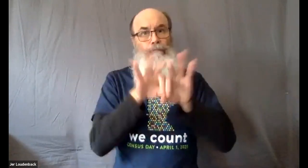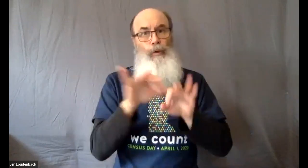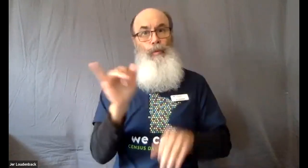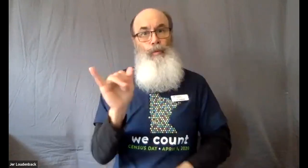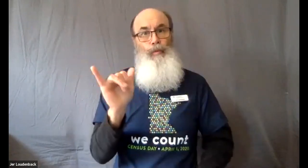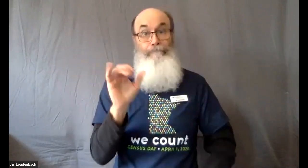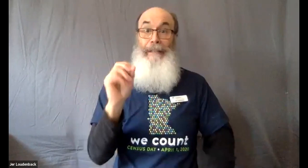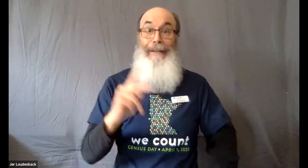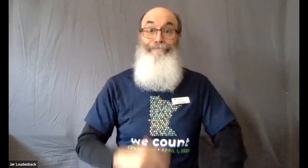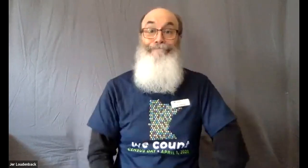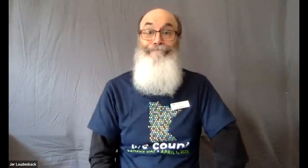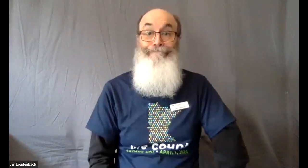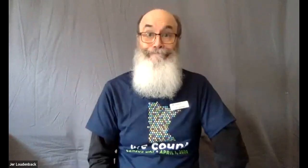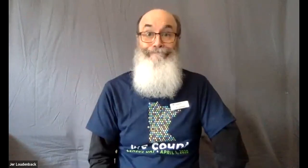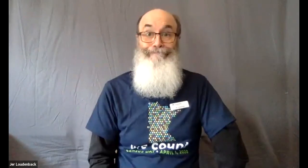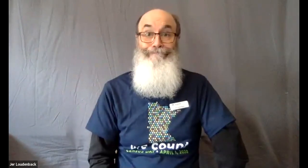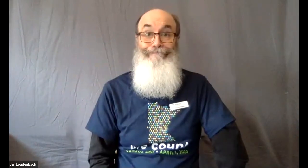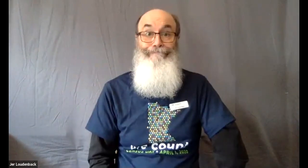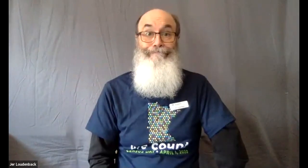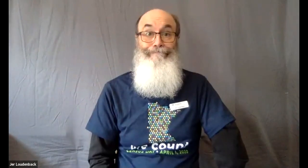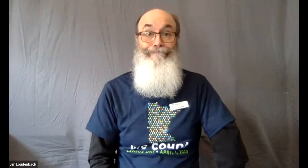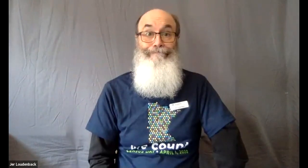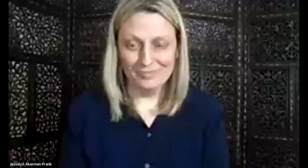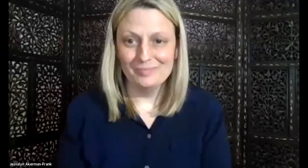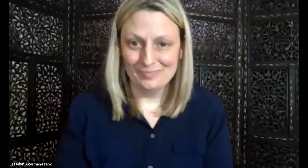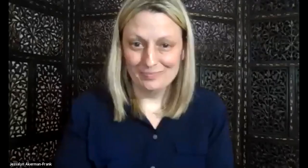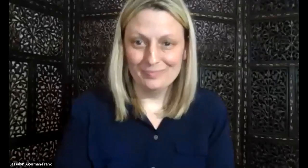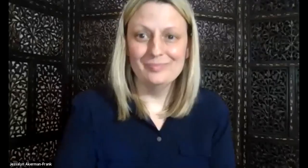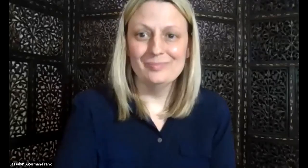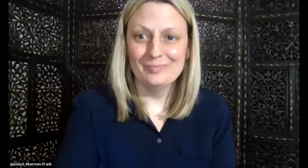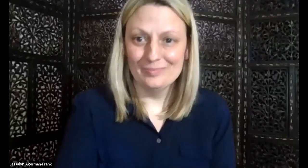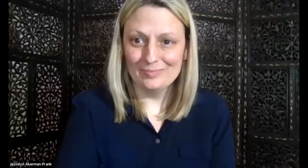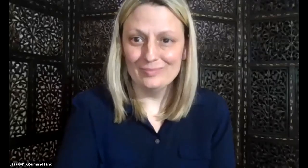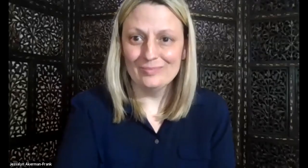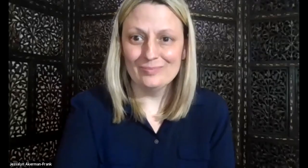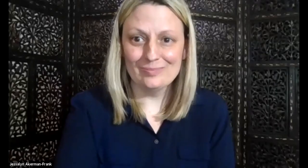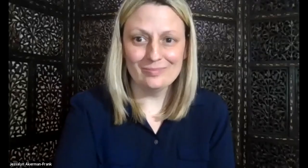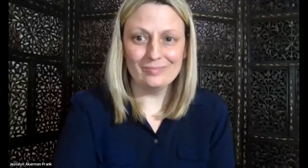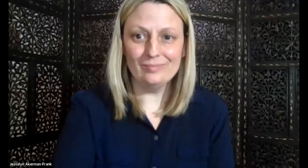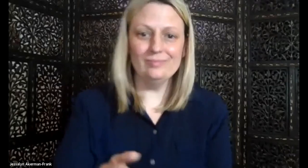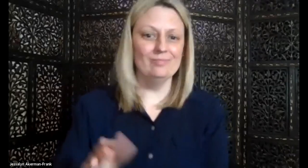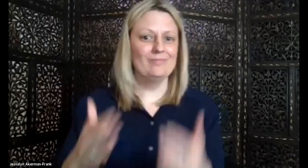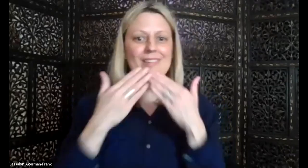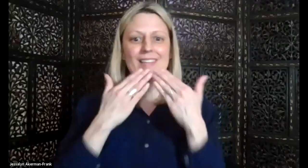is entirely based on the census count. So if we have a low number of people who fill out the census, we